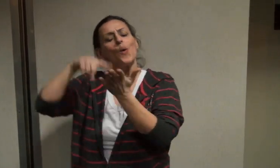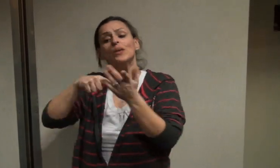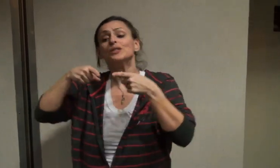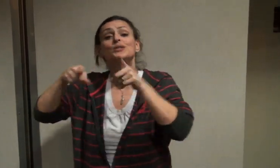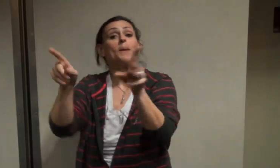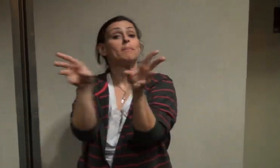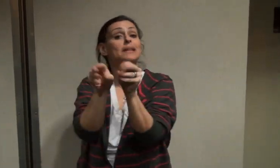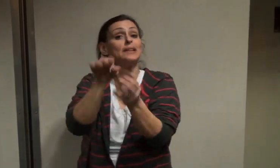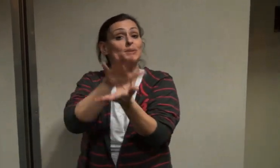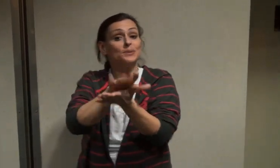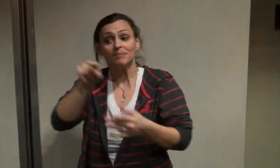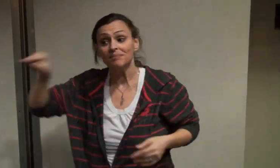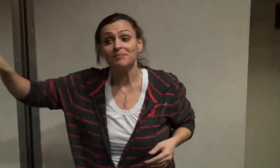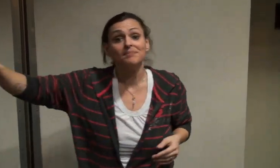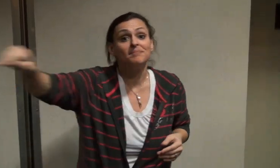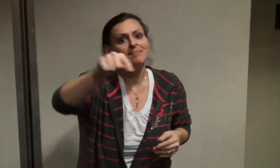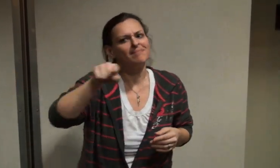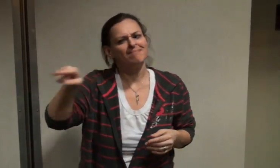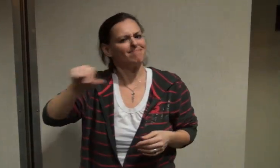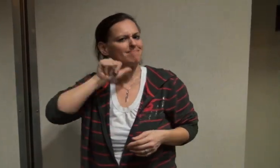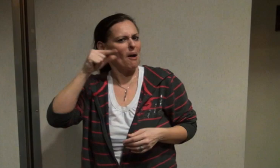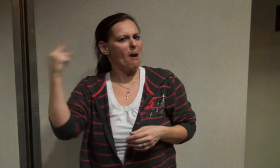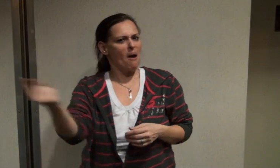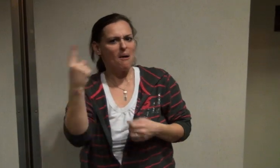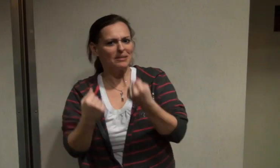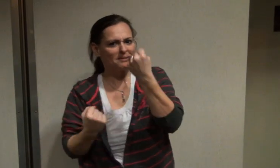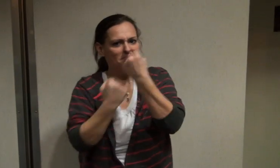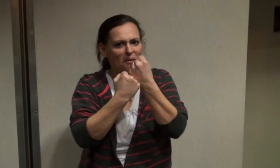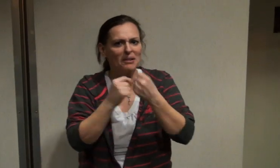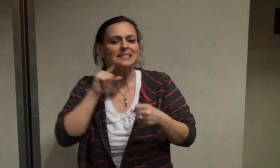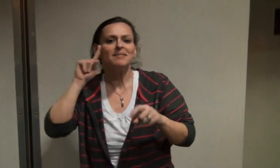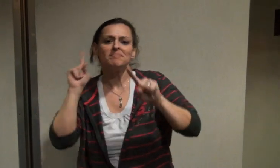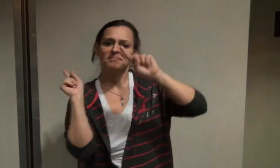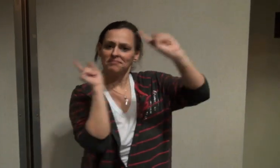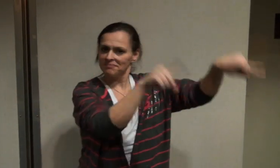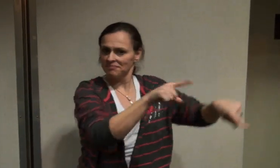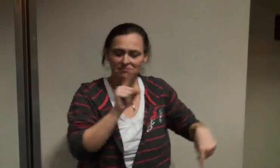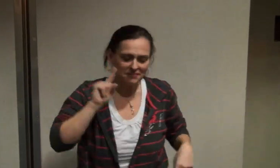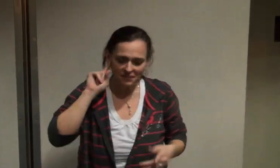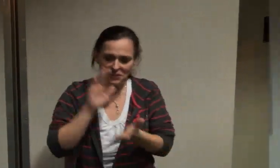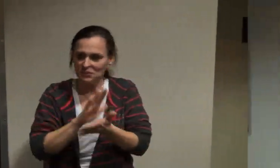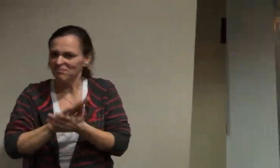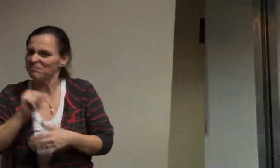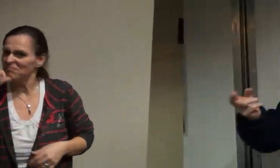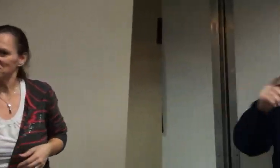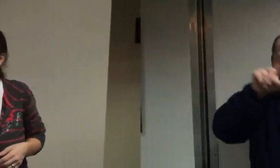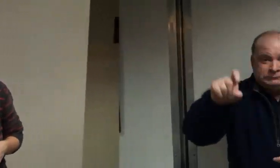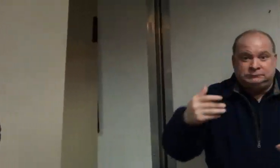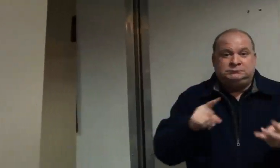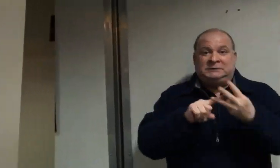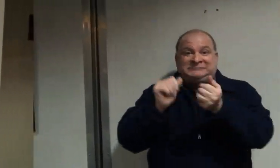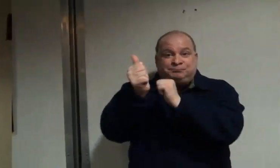I noticed while working with different district schools they did not always support deaf children to attend deaf schools.